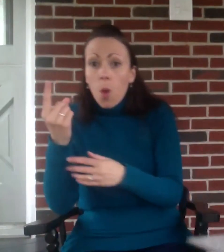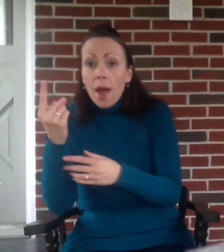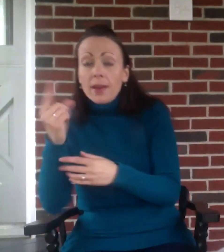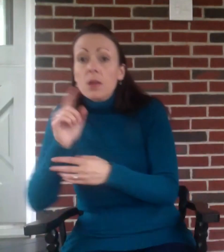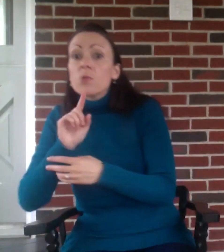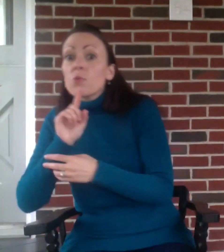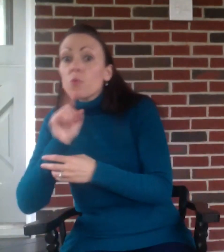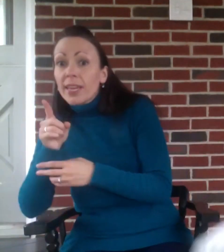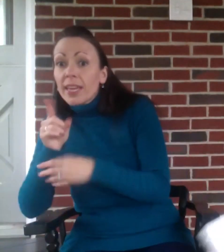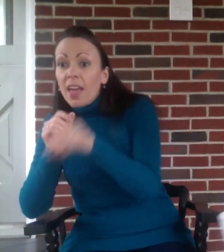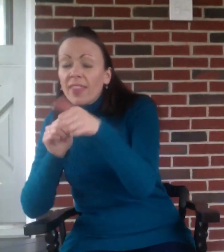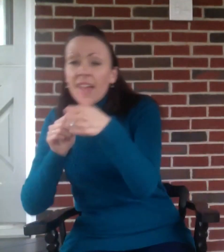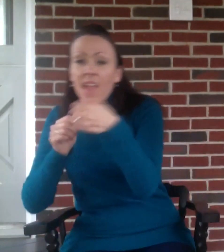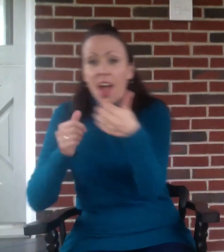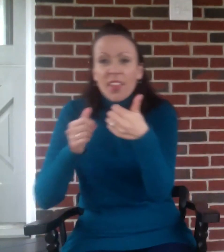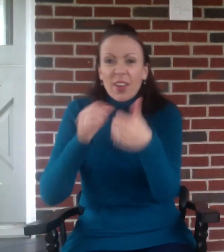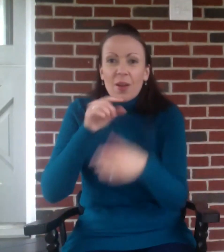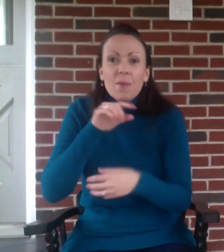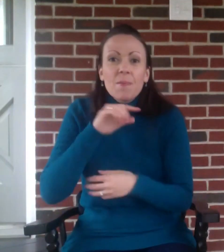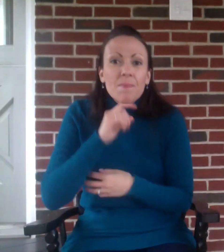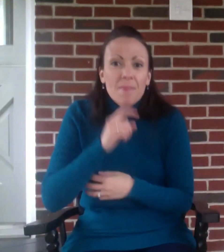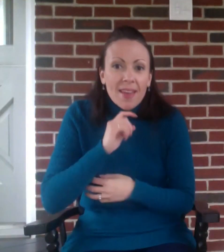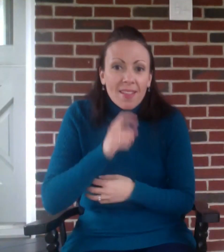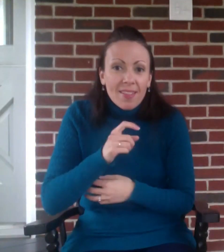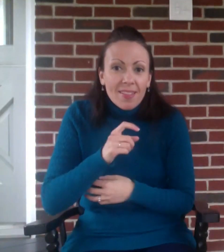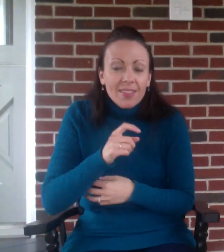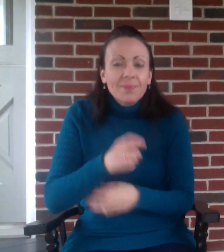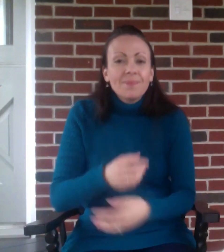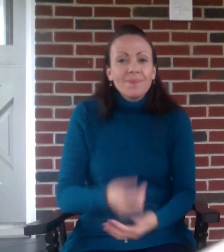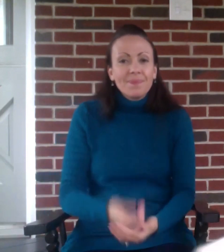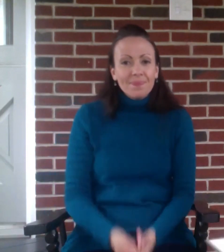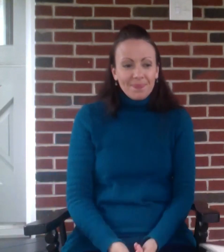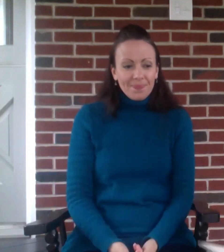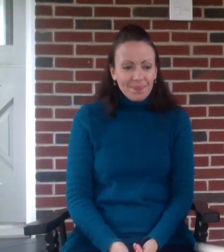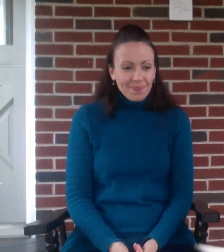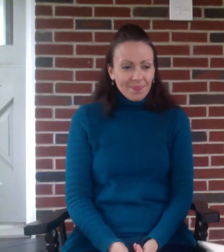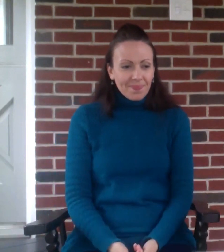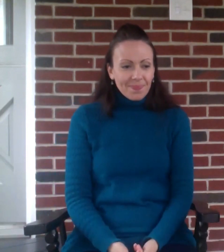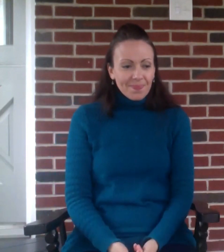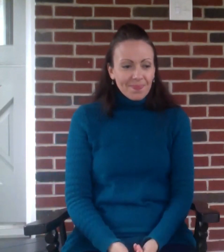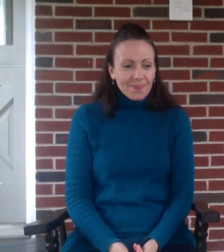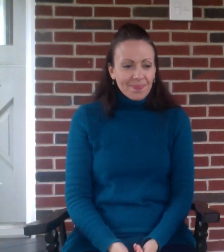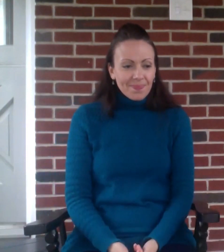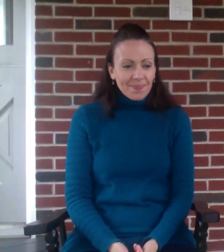All day the old man walked through the silence